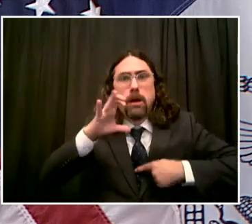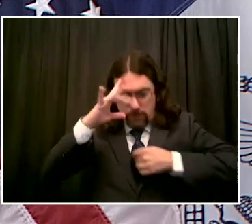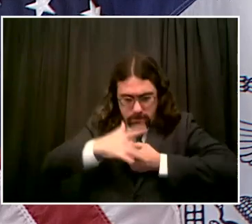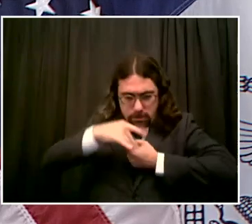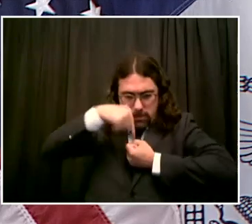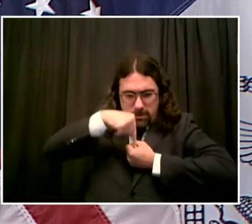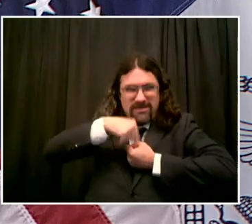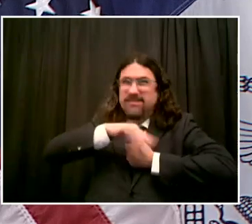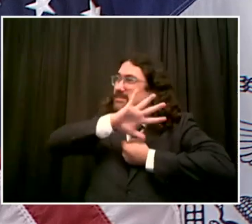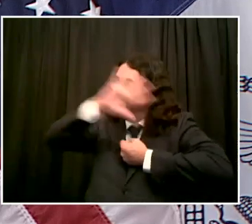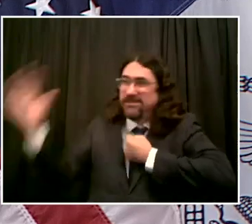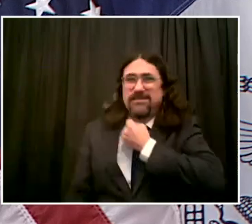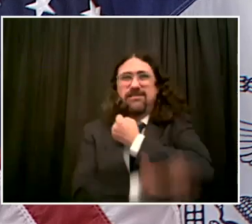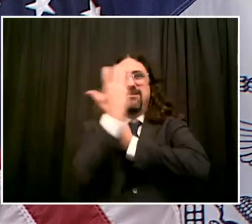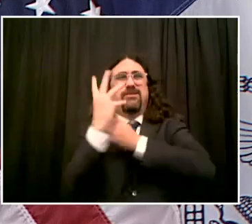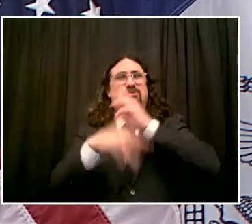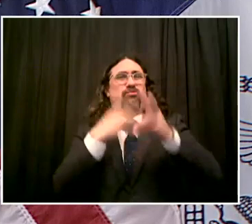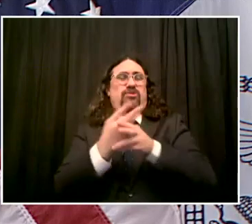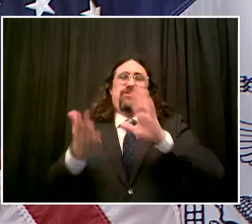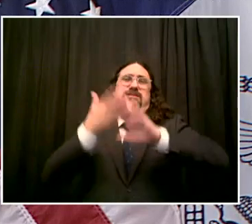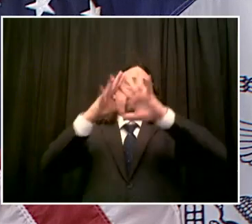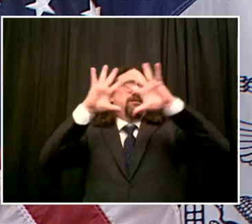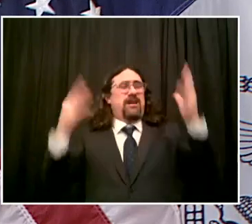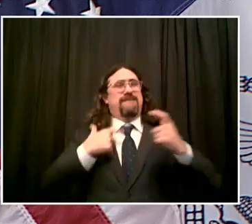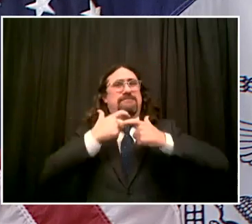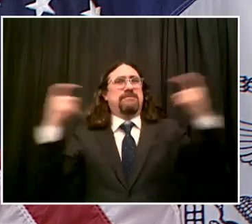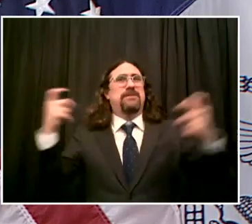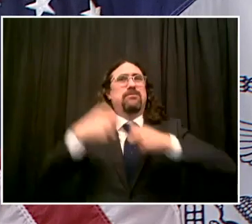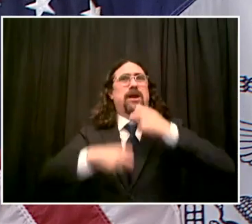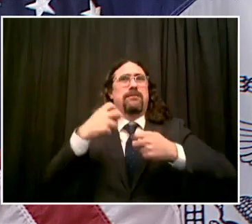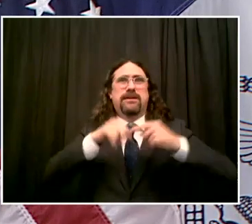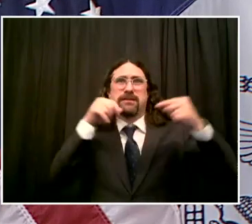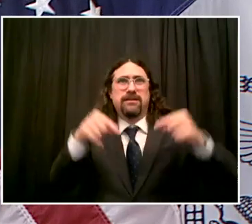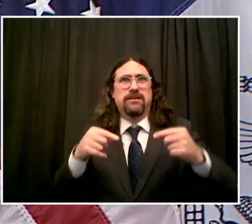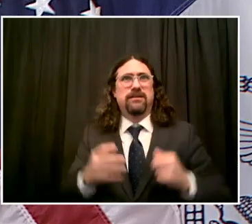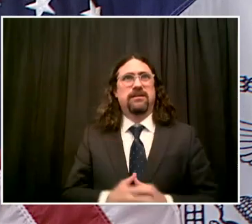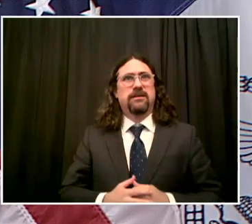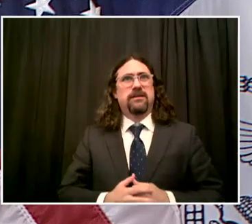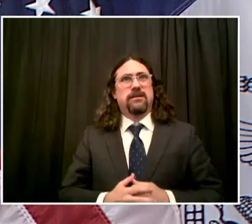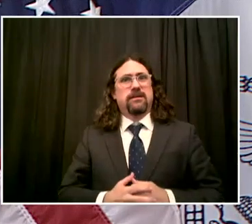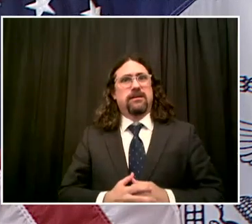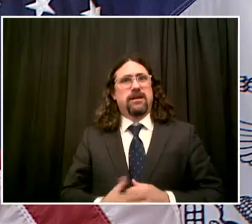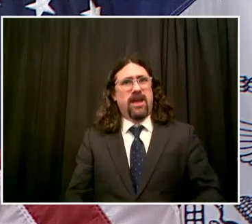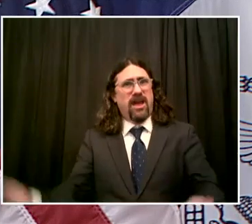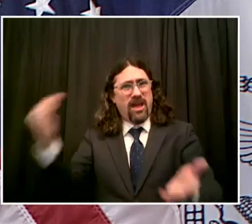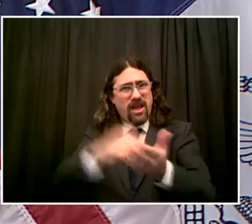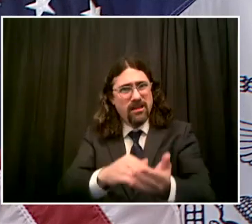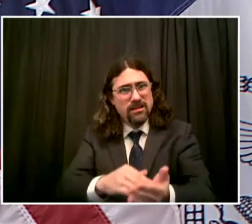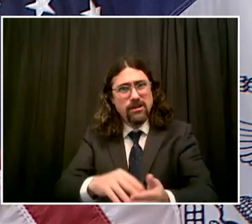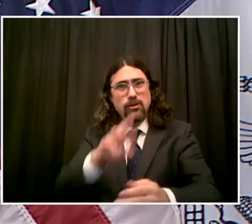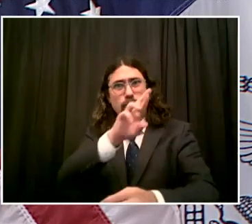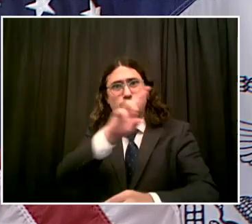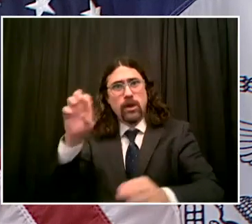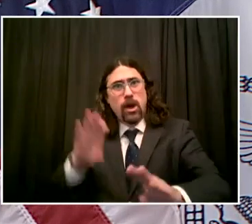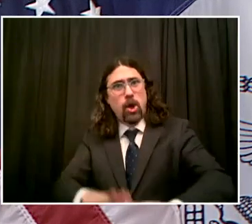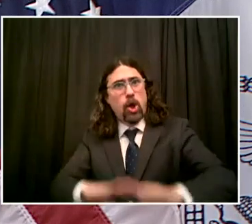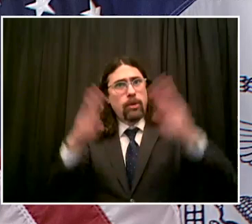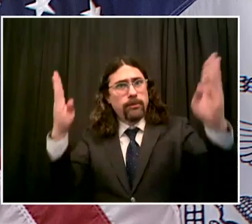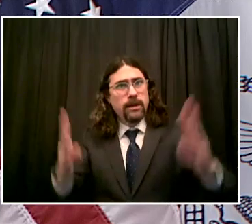MONDAY WE REACHED OUR BELIEFS AND RELIEF S ICOMIGN OFR THIS